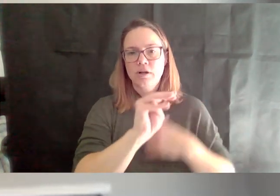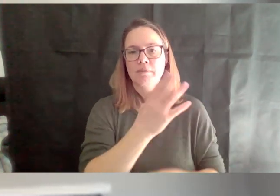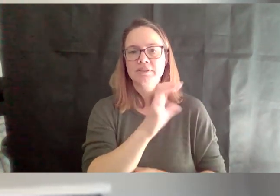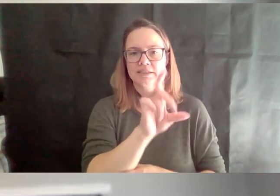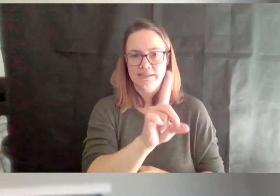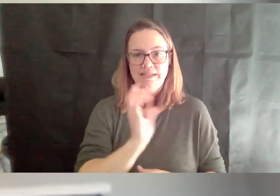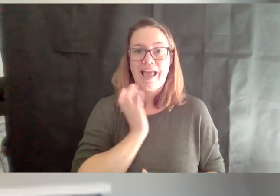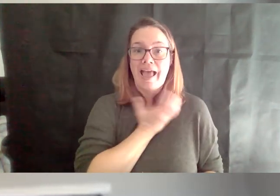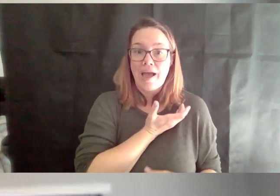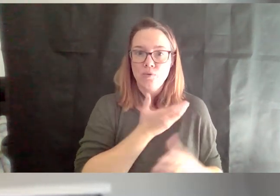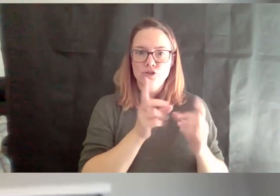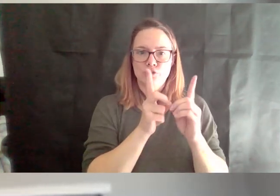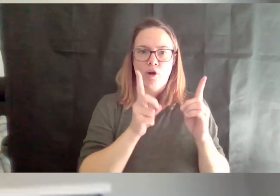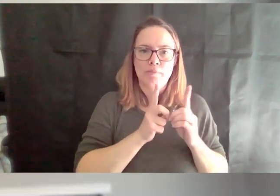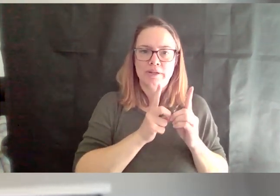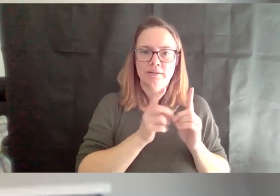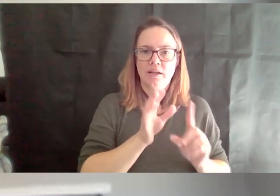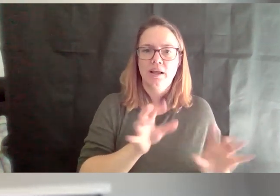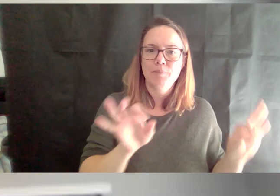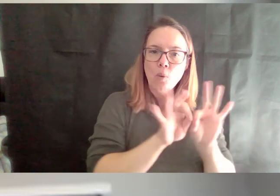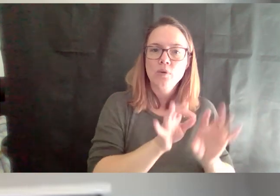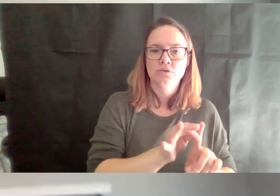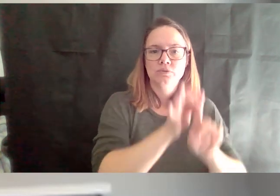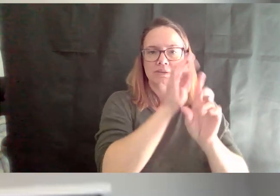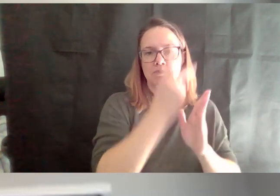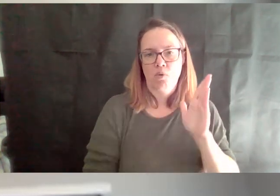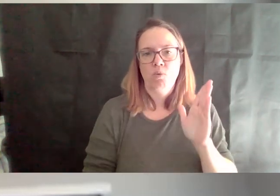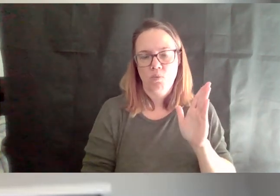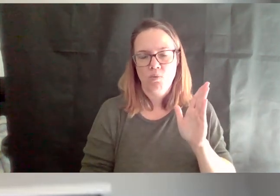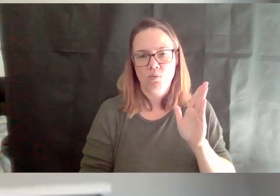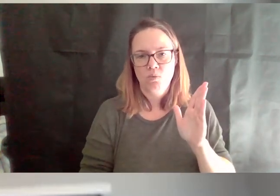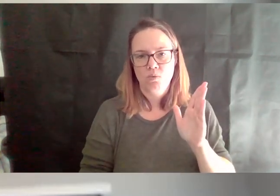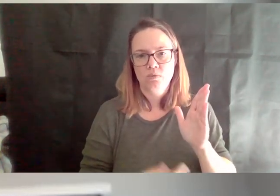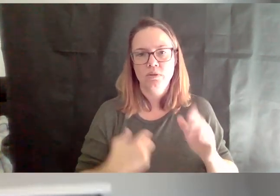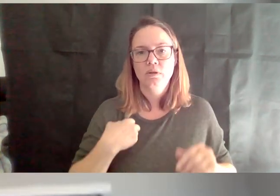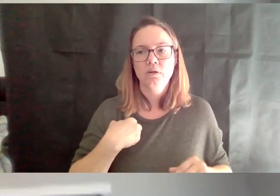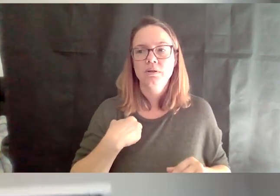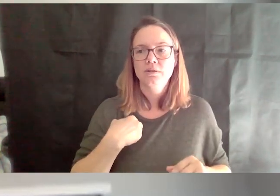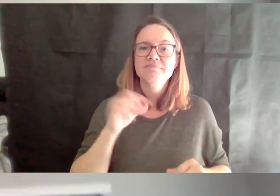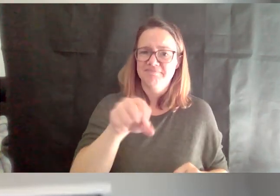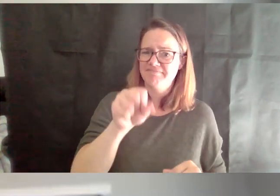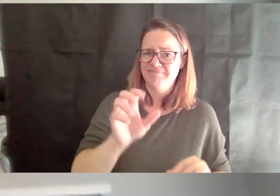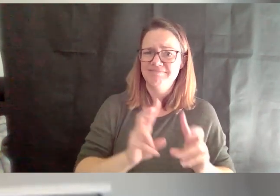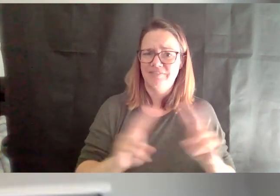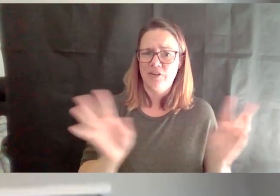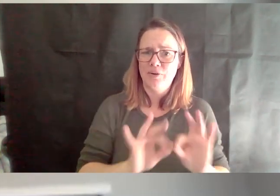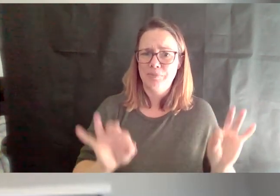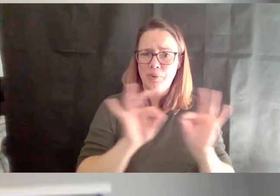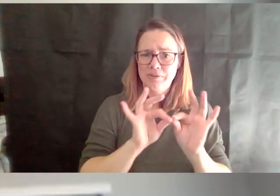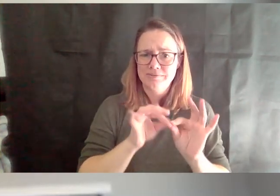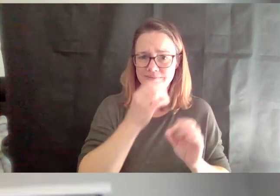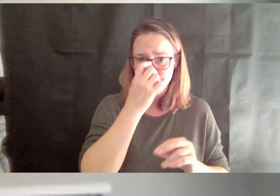important and unique, just with everything that we can do-- yes, we are very important.